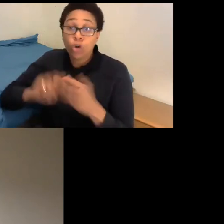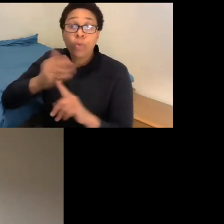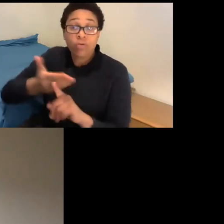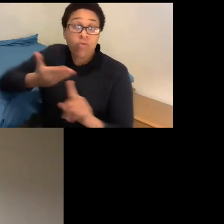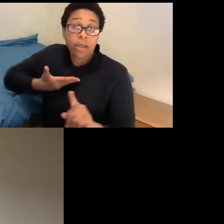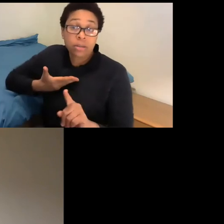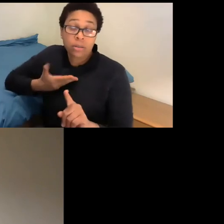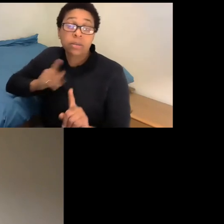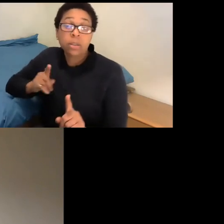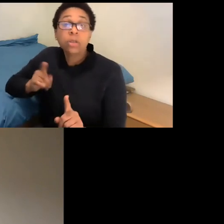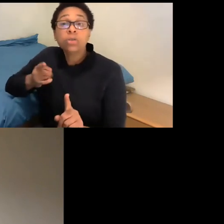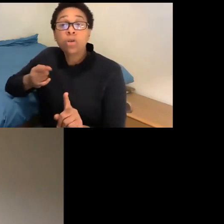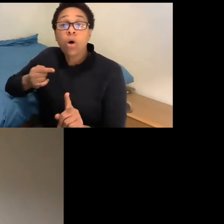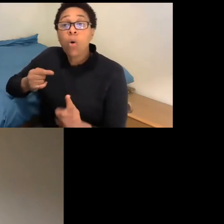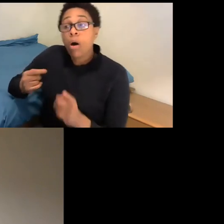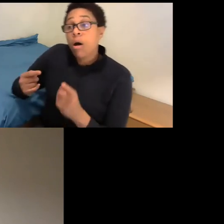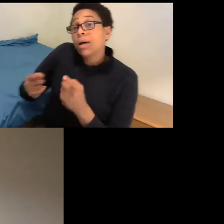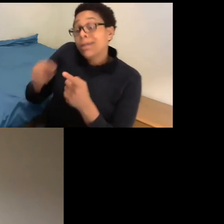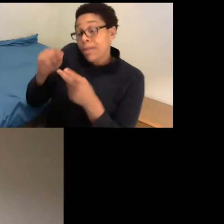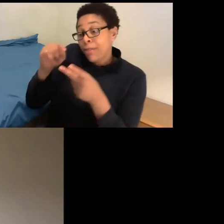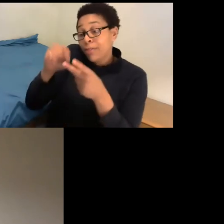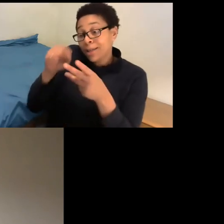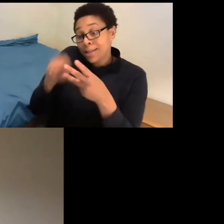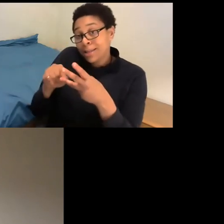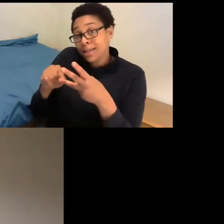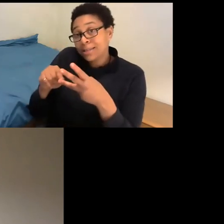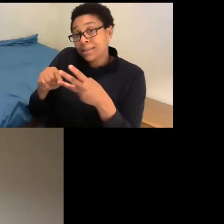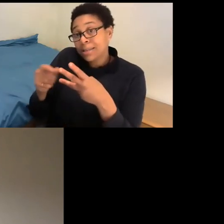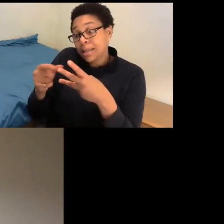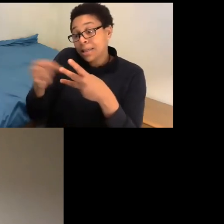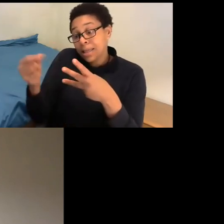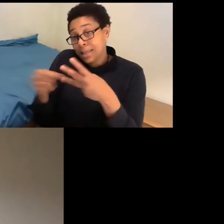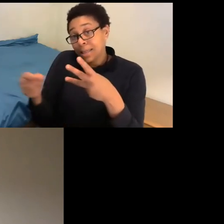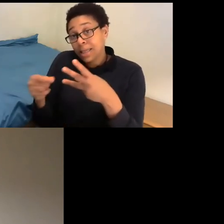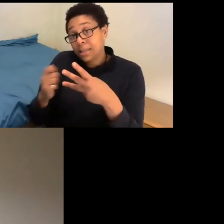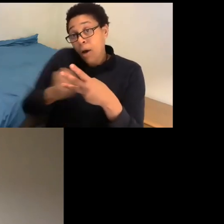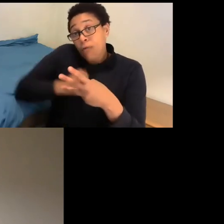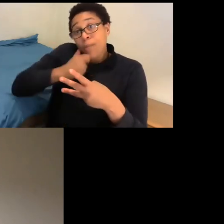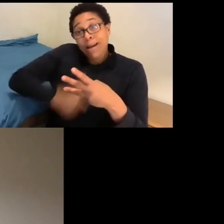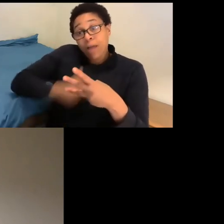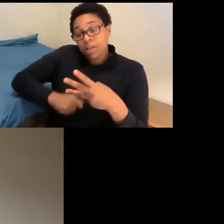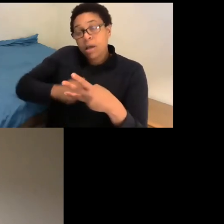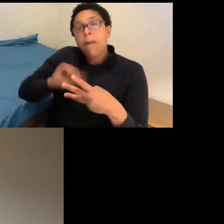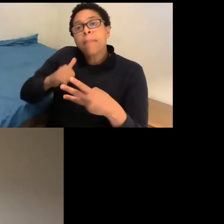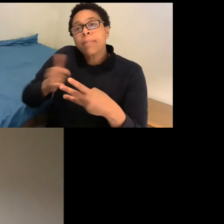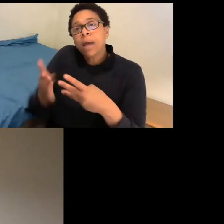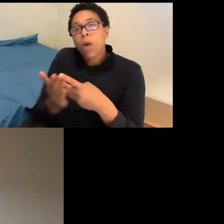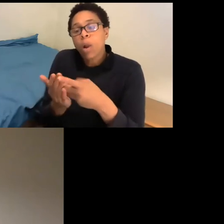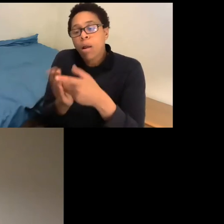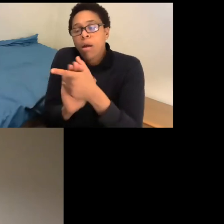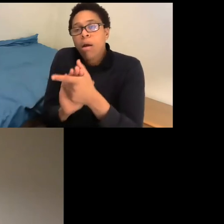this is how we must see LGBTQ rights. It is a package that comes with everything else. So we must speak out against